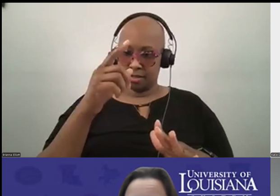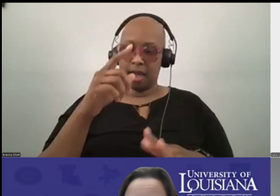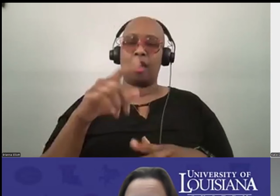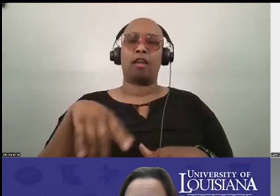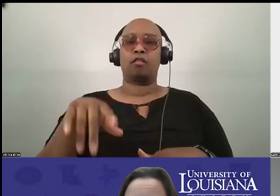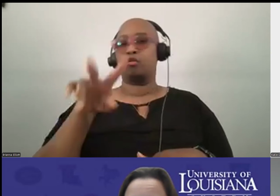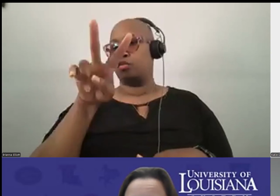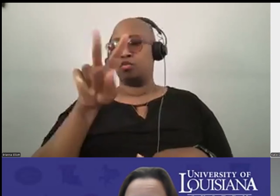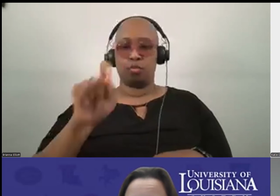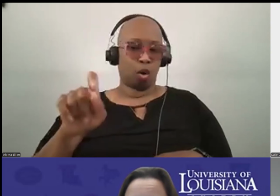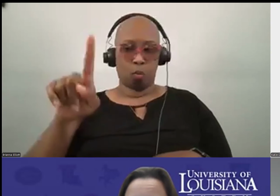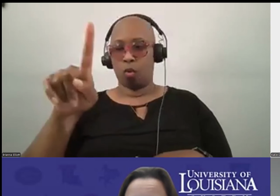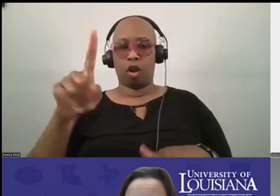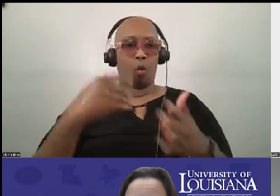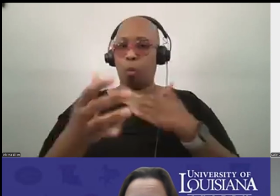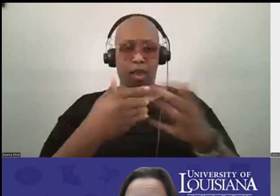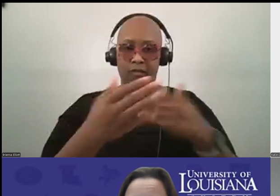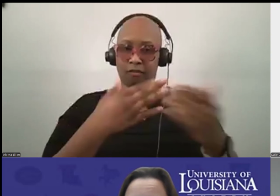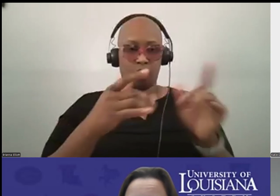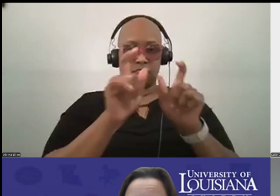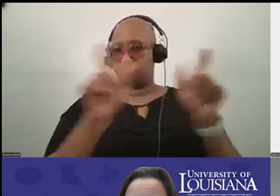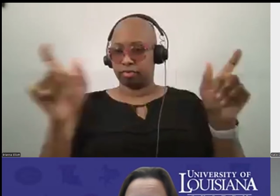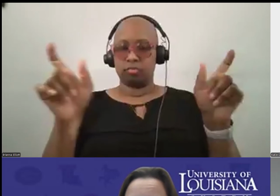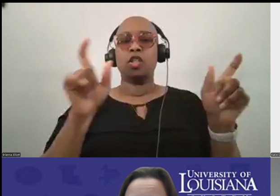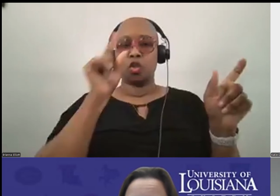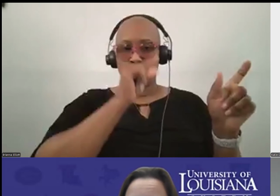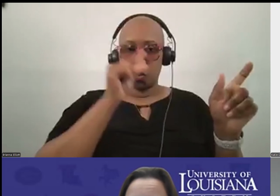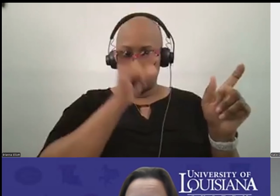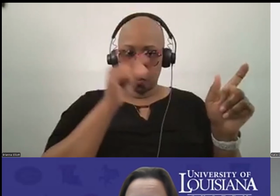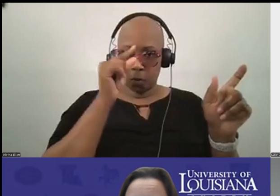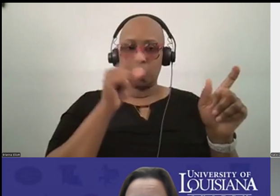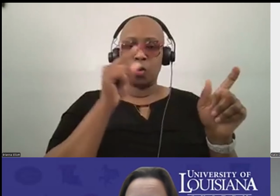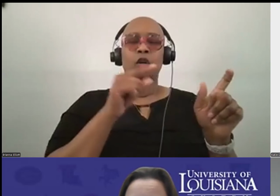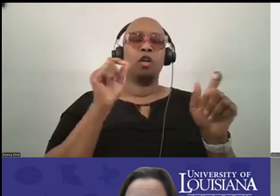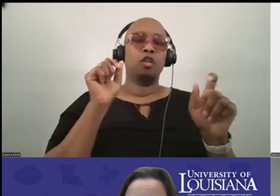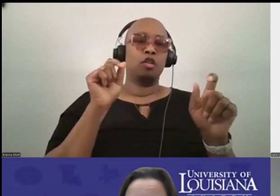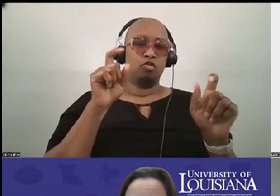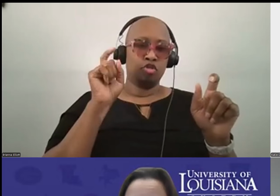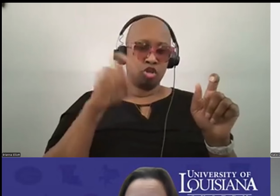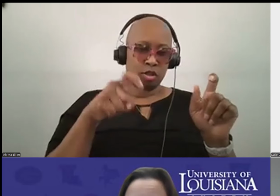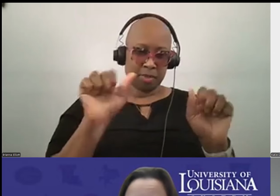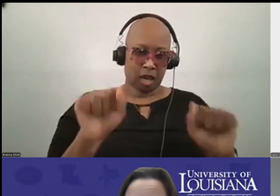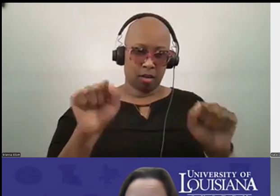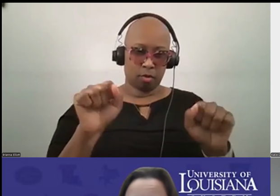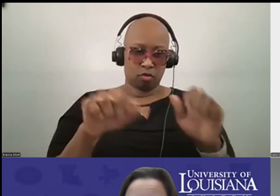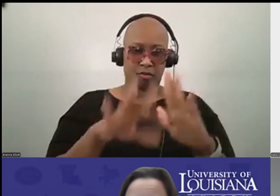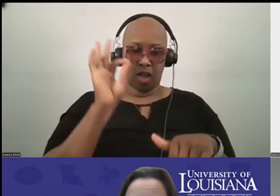to Google, um I bet you'd be able to find those guidelines and follow them because Canva is going